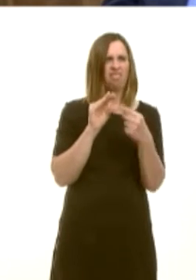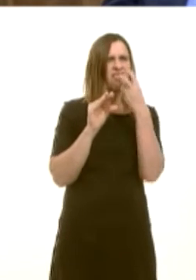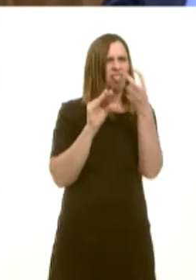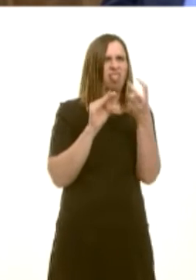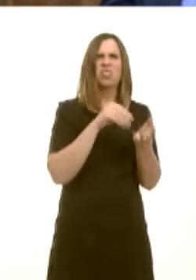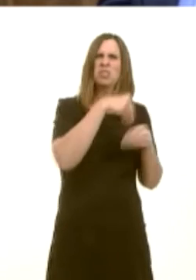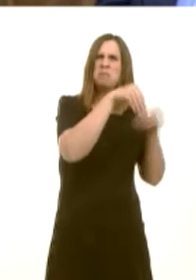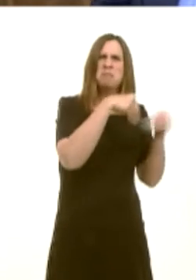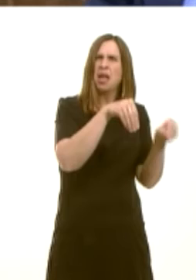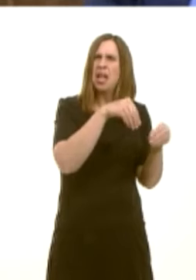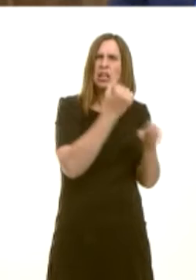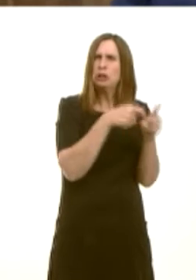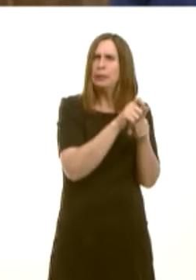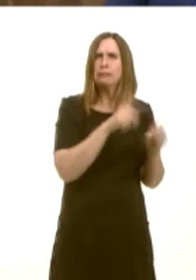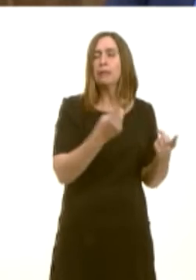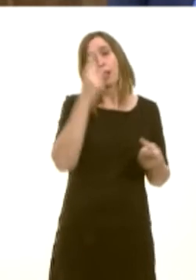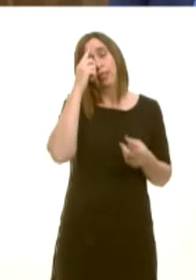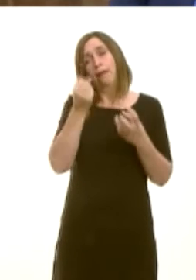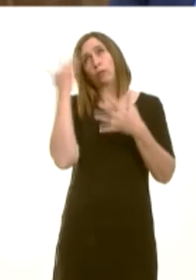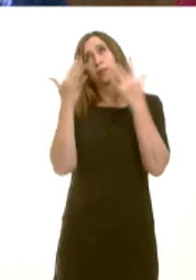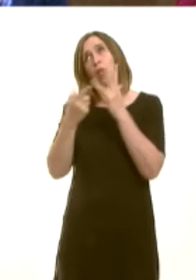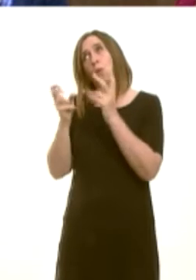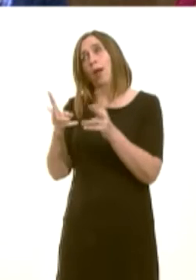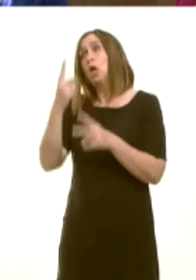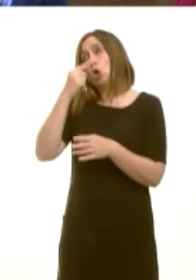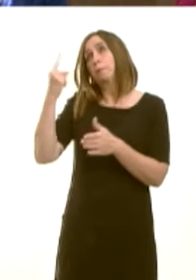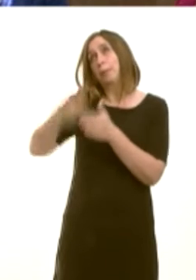One way is through penalising people. That much is true for the tax system, but it is